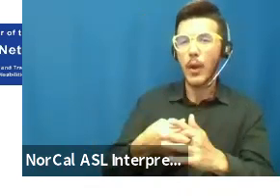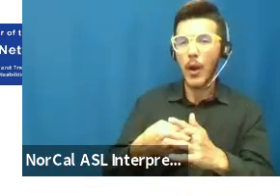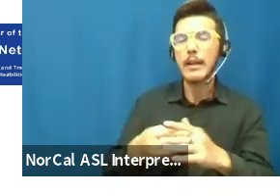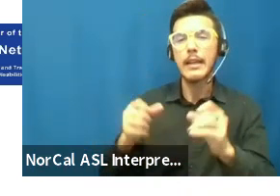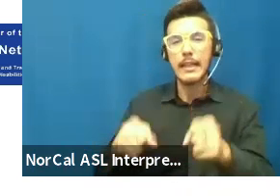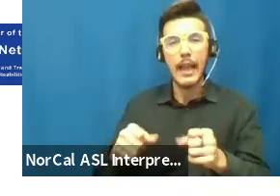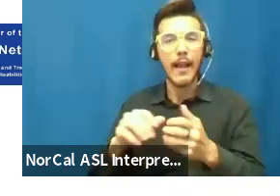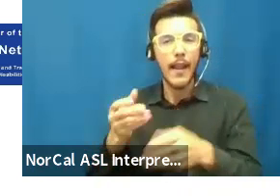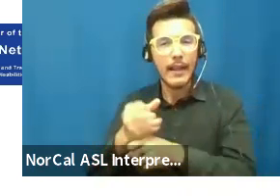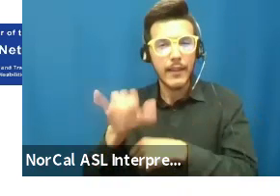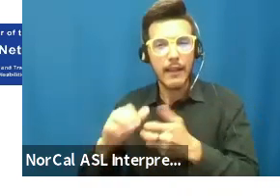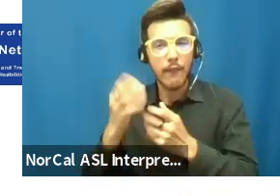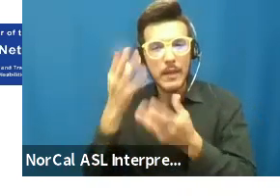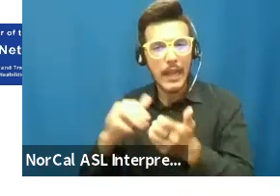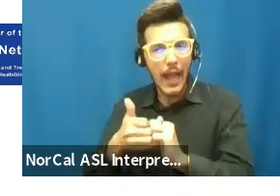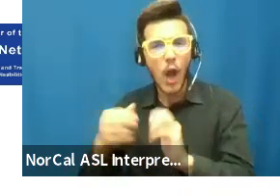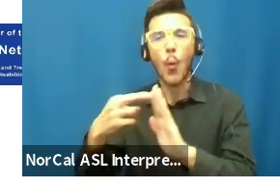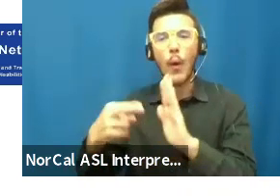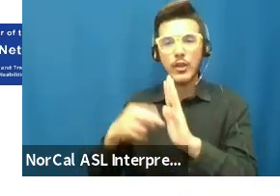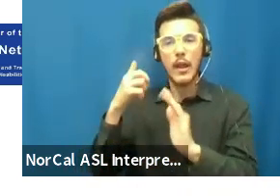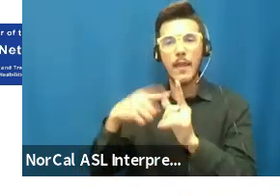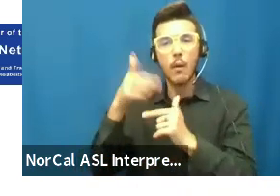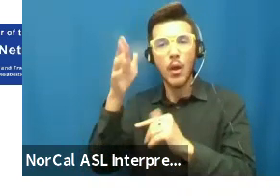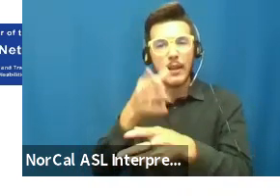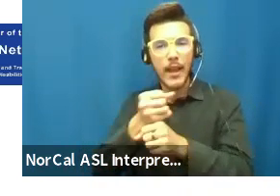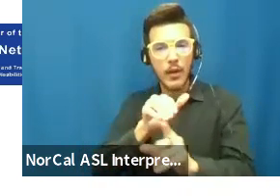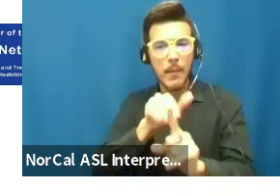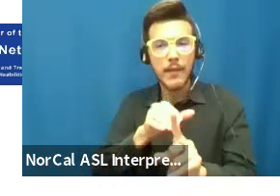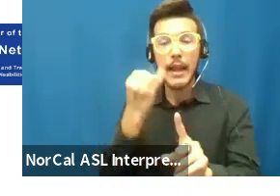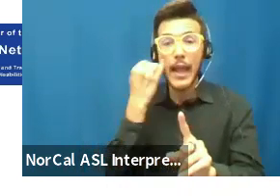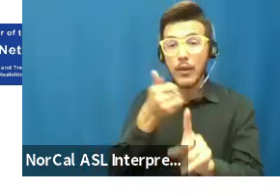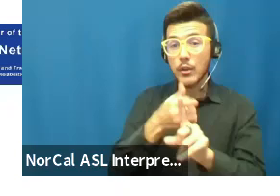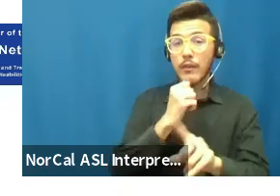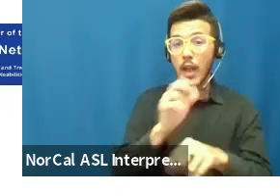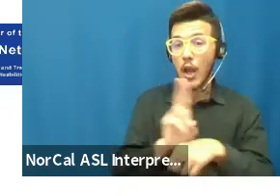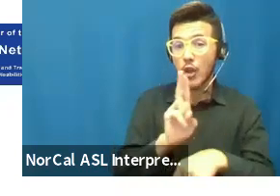platform with the slides. If you are not using the webinar platform, you can download a copy of